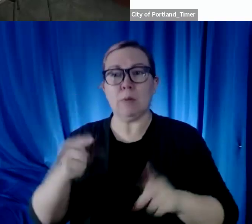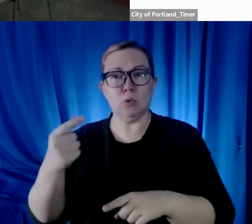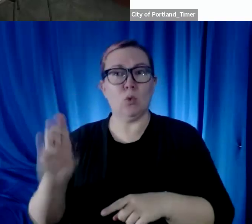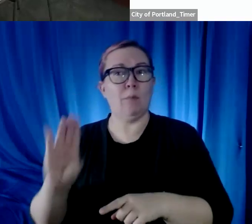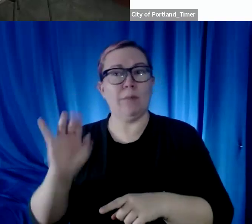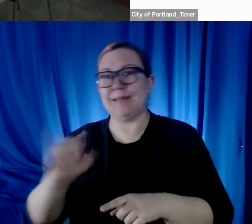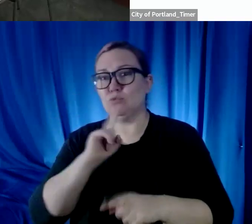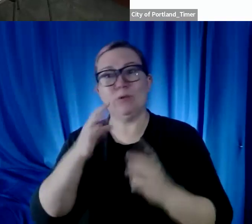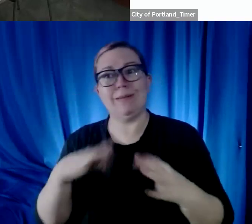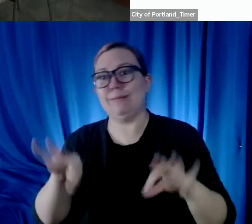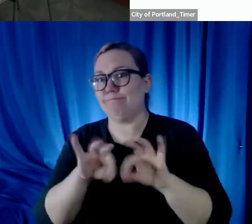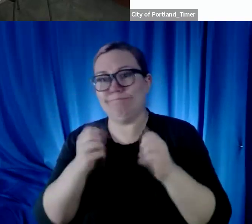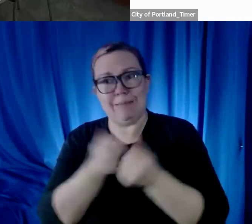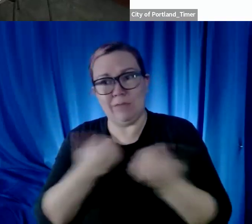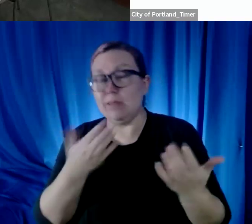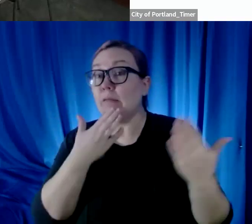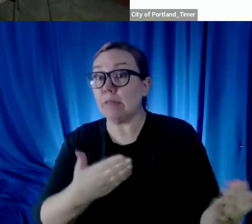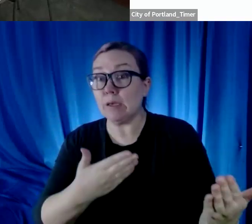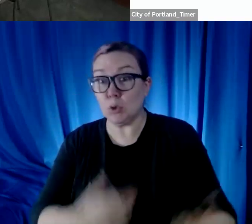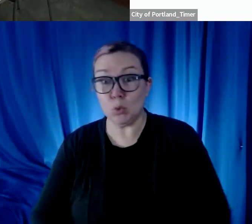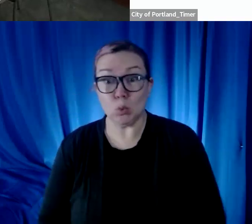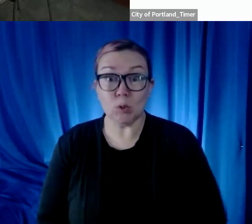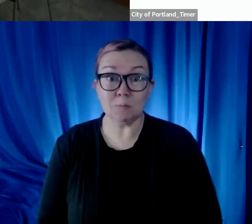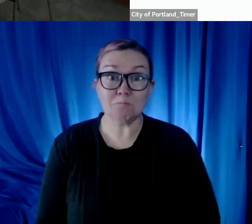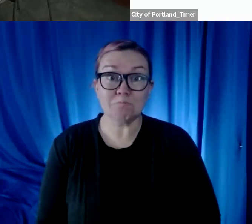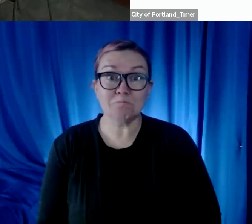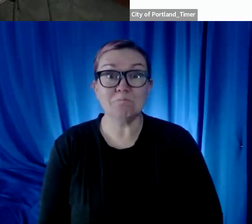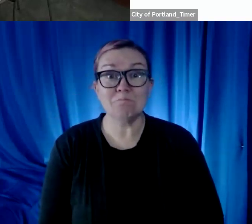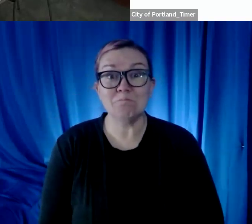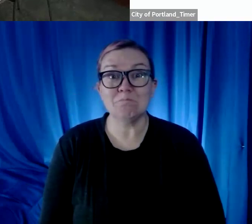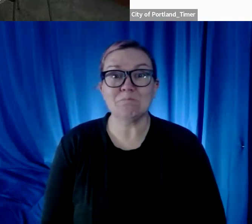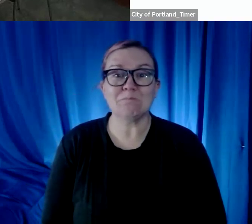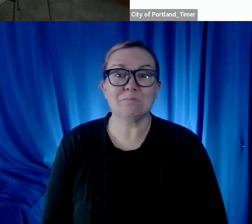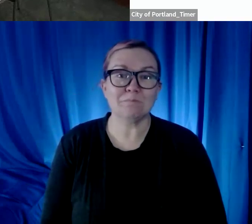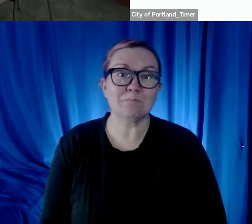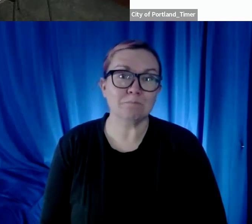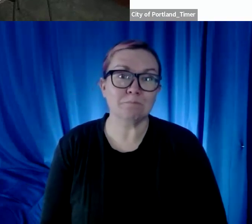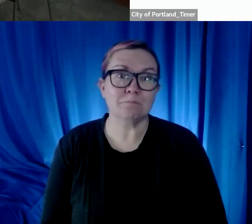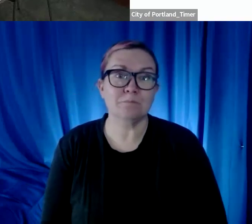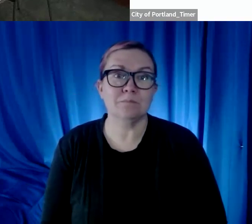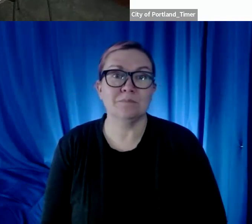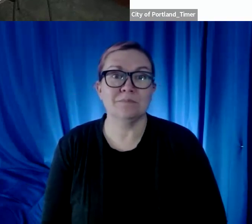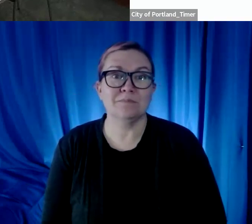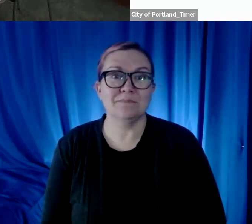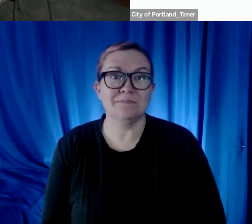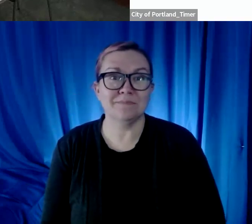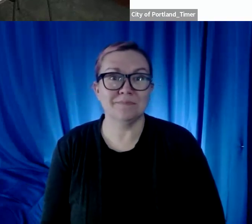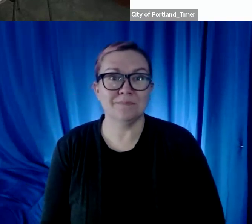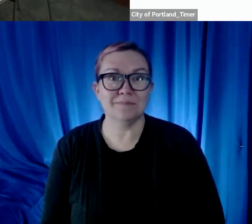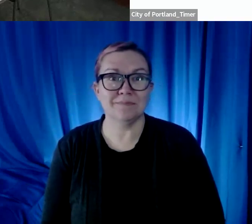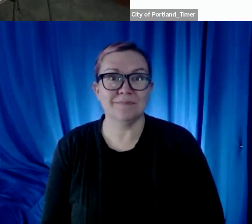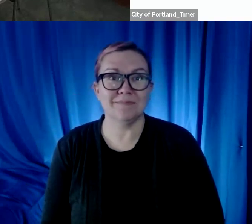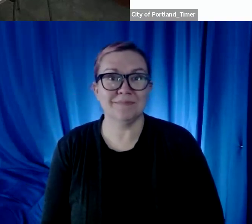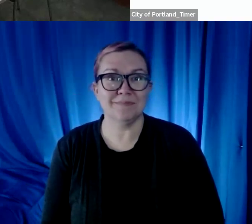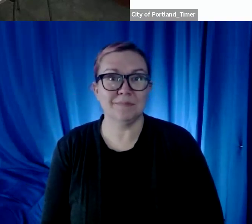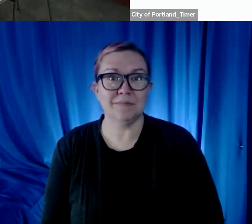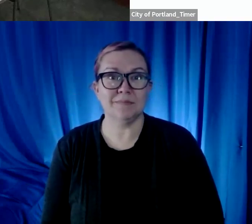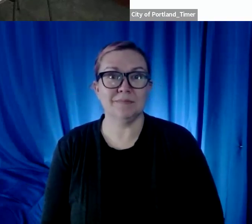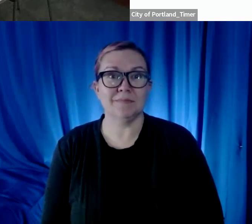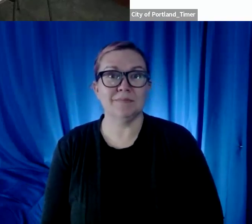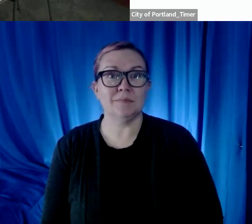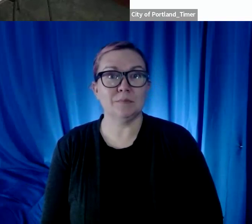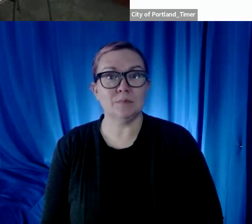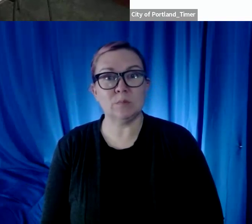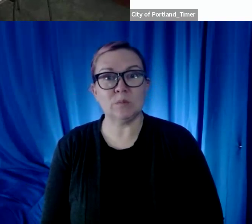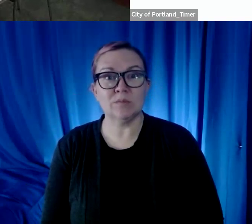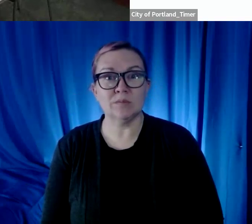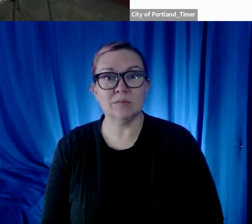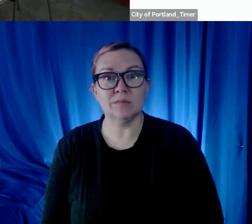Thank you.